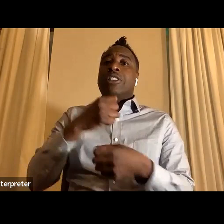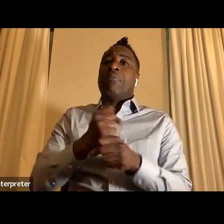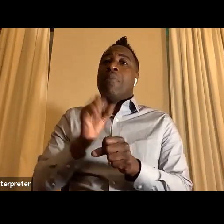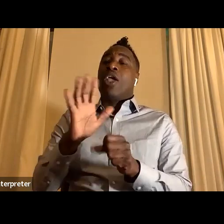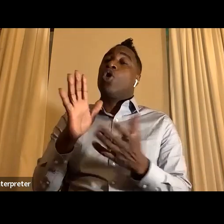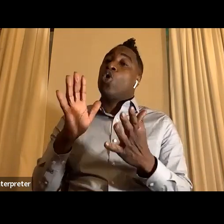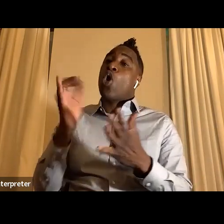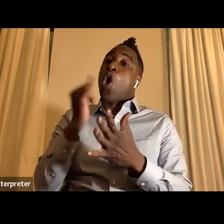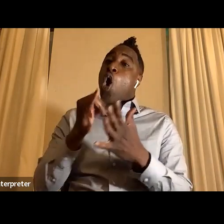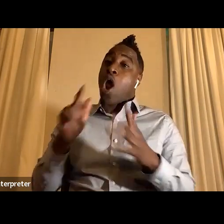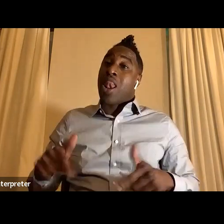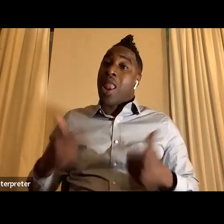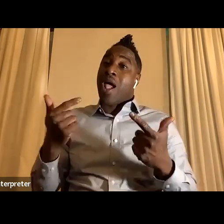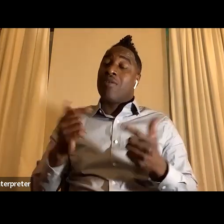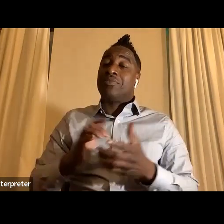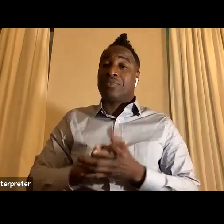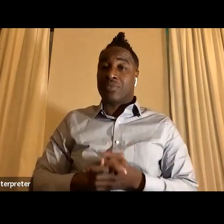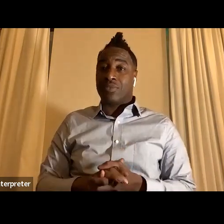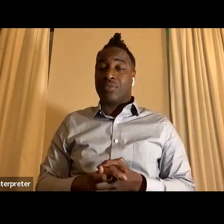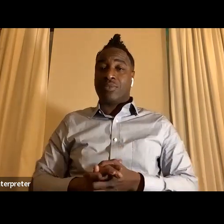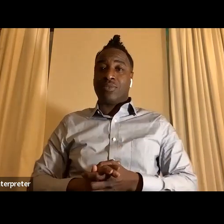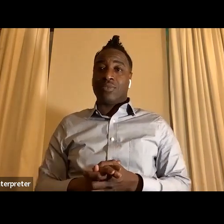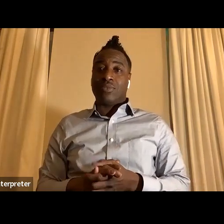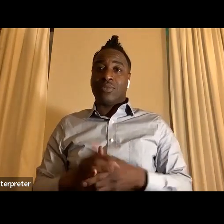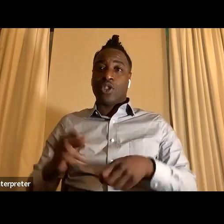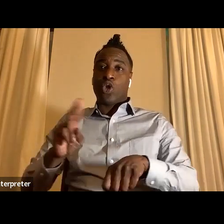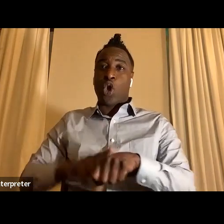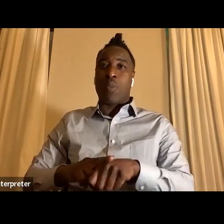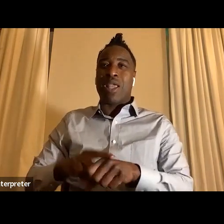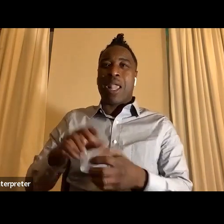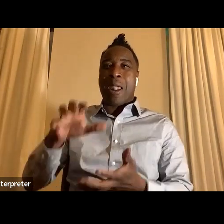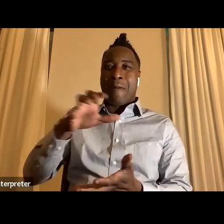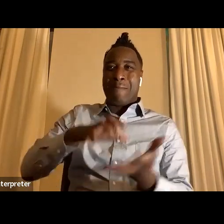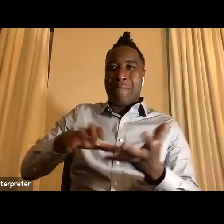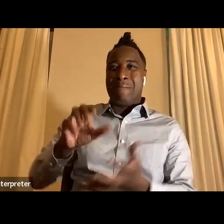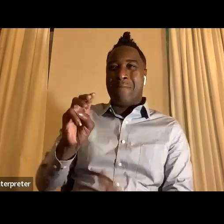And usually it's like mixed media stuff that I like put together with my hands.